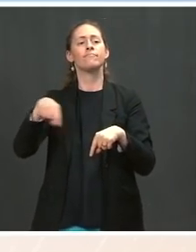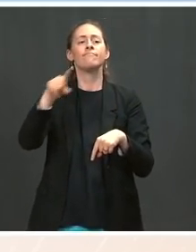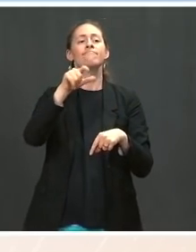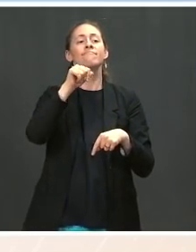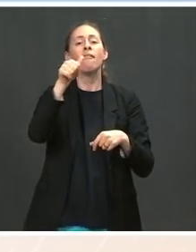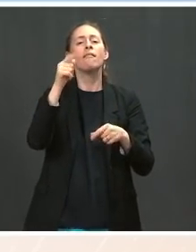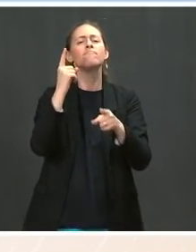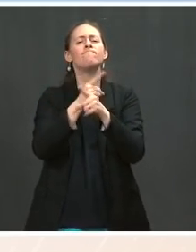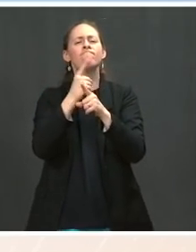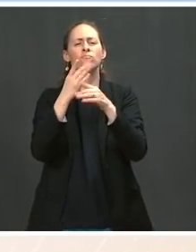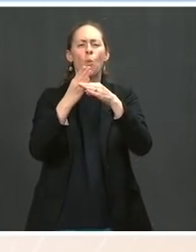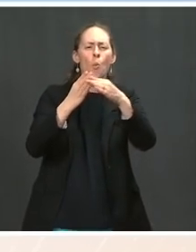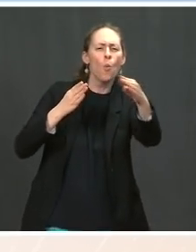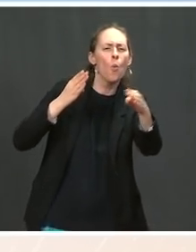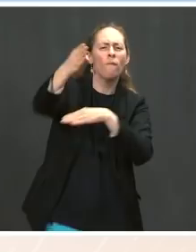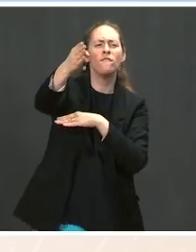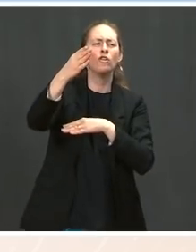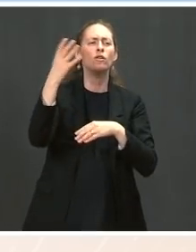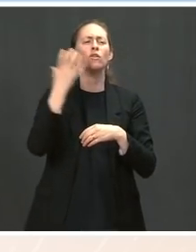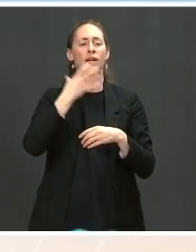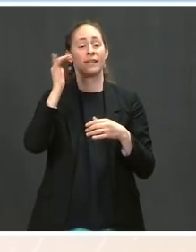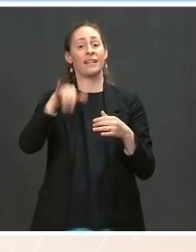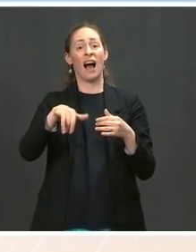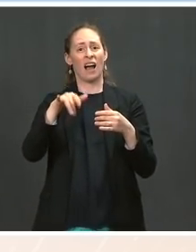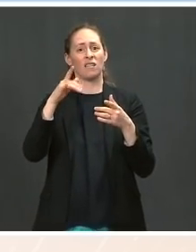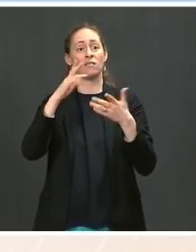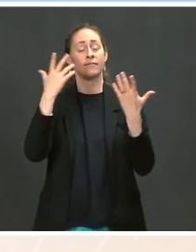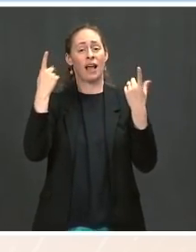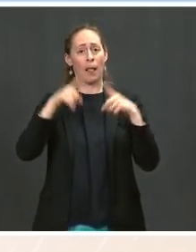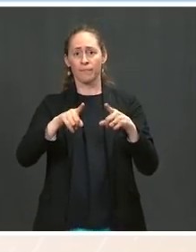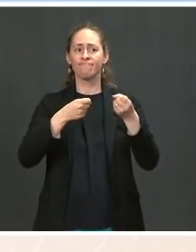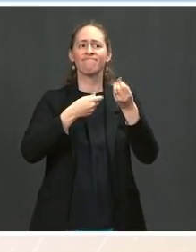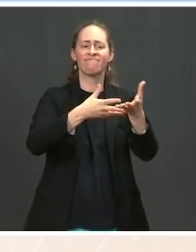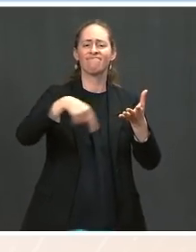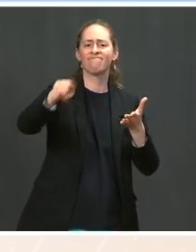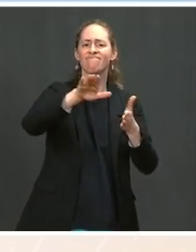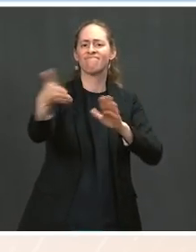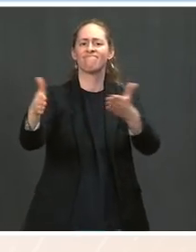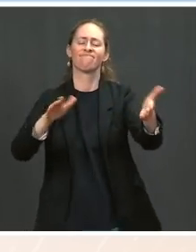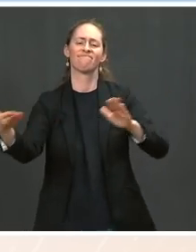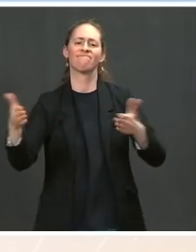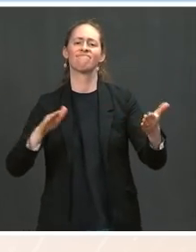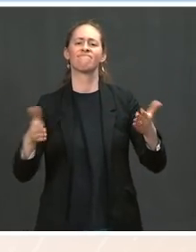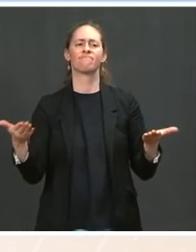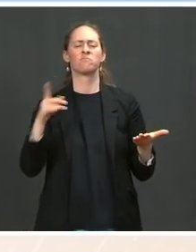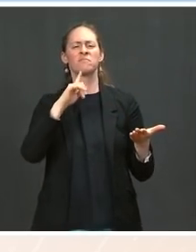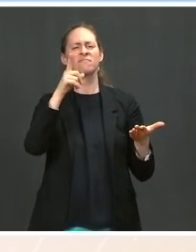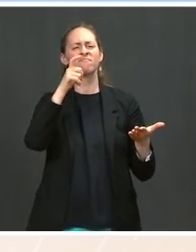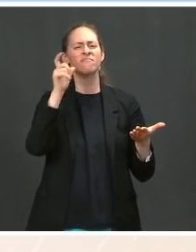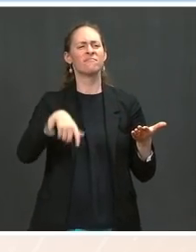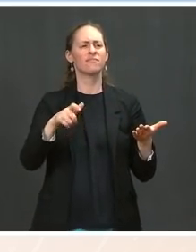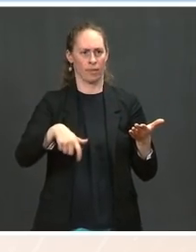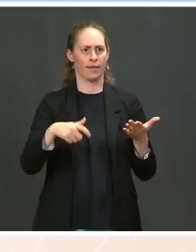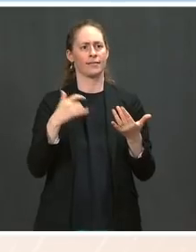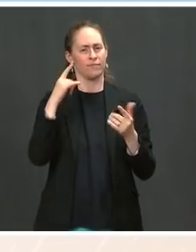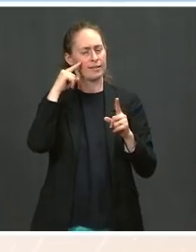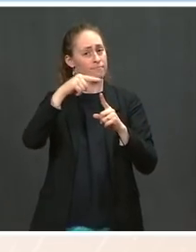and too often that results in the death of Black Americans. And the President has repeatedly said that he believes we need police reform,